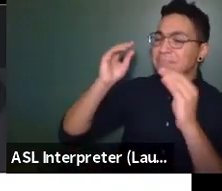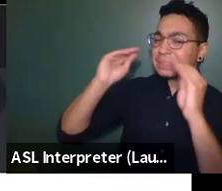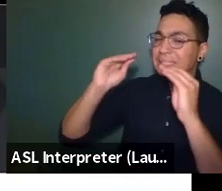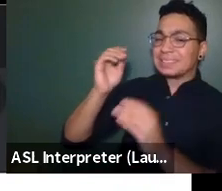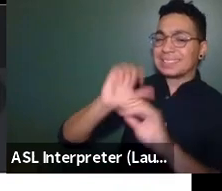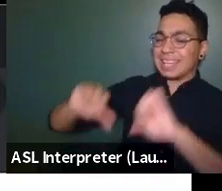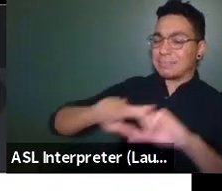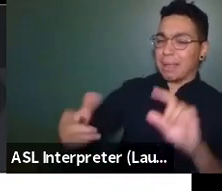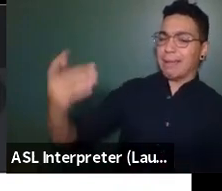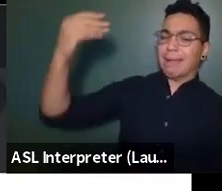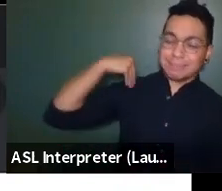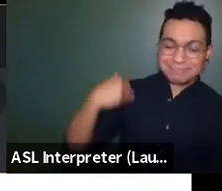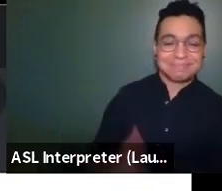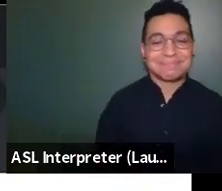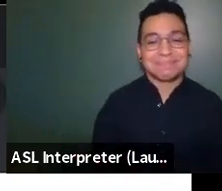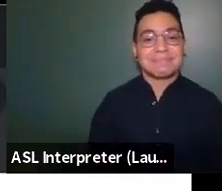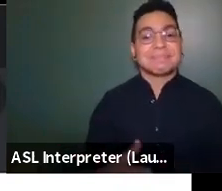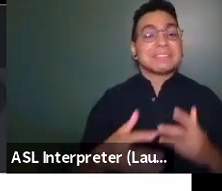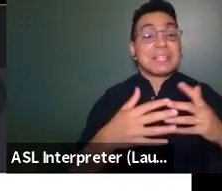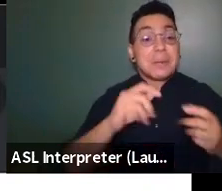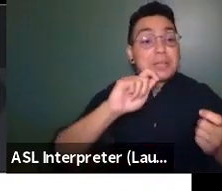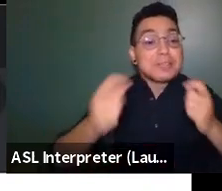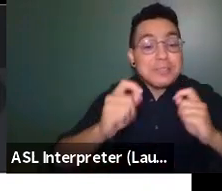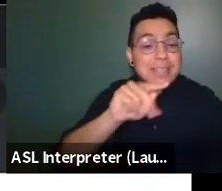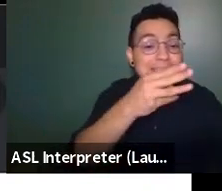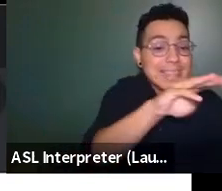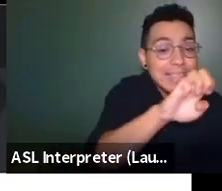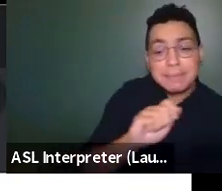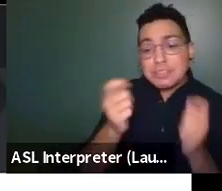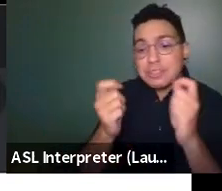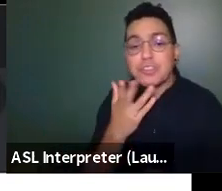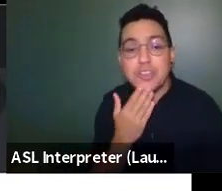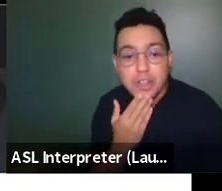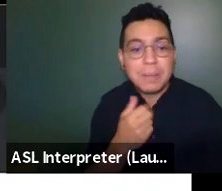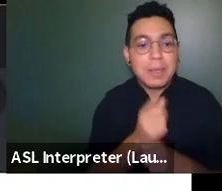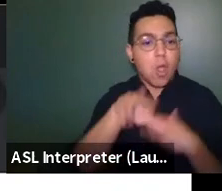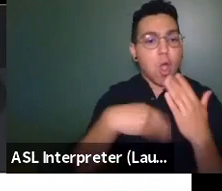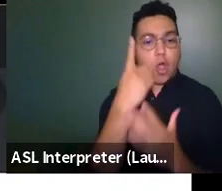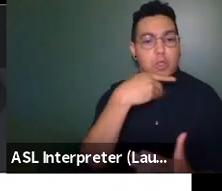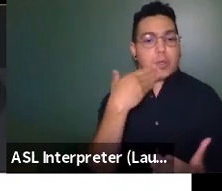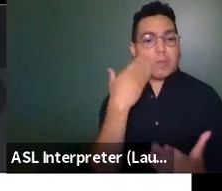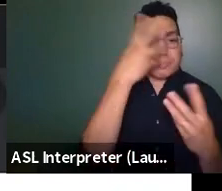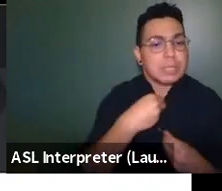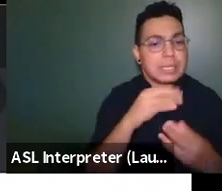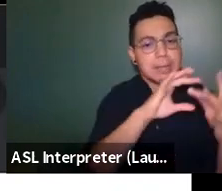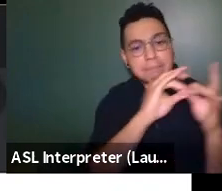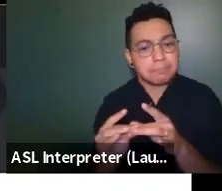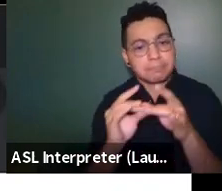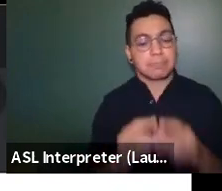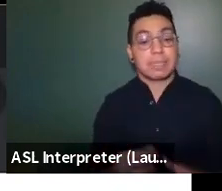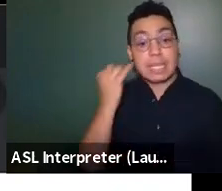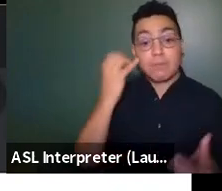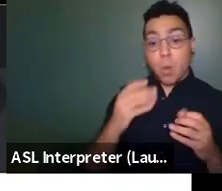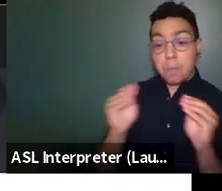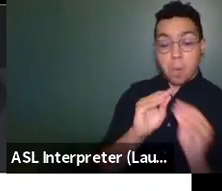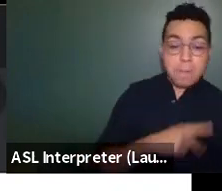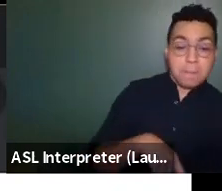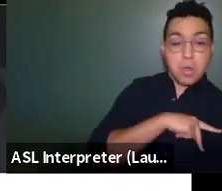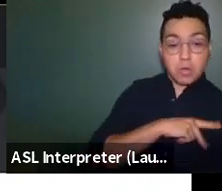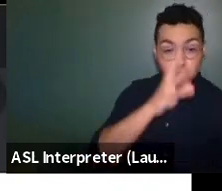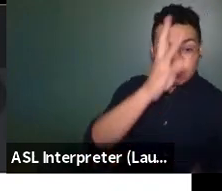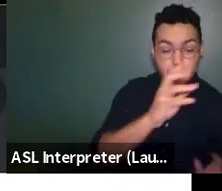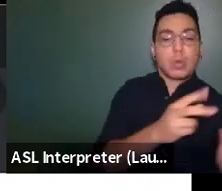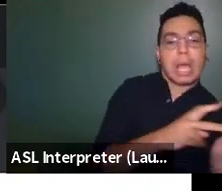ESD 112 - Katherine Livick: And so it changes the theme, changes the colors. It'll make it all look pretty and connect with that. And if you would like to do something more personalized, you can also upload a photo of